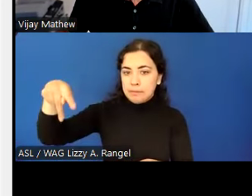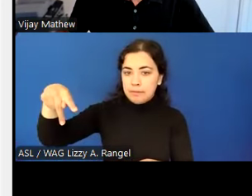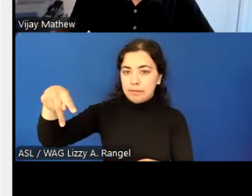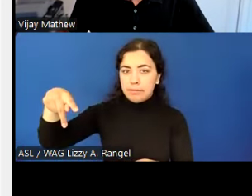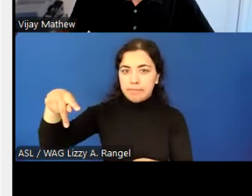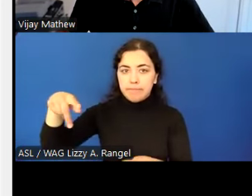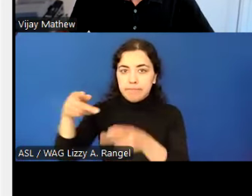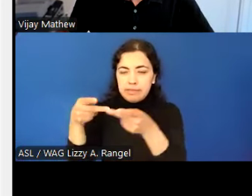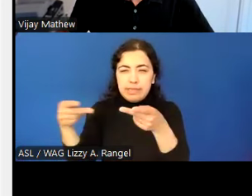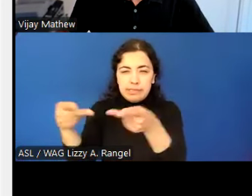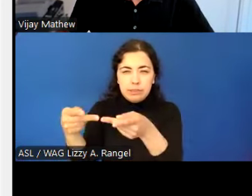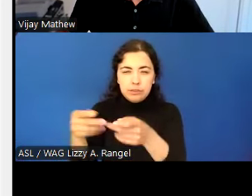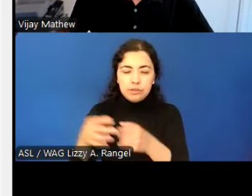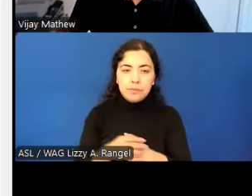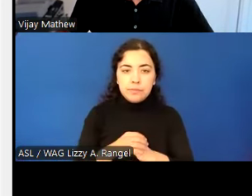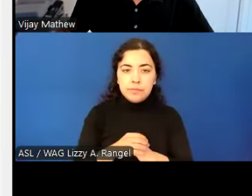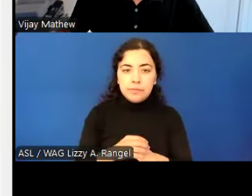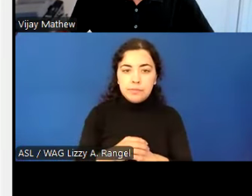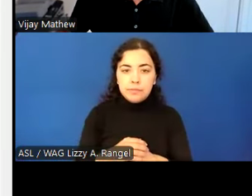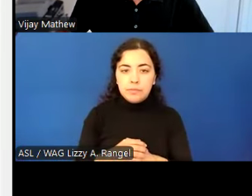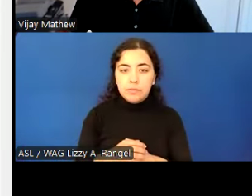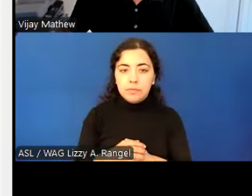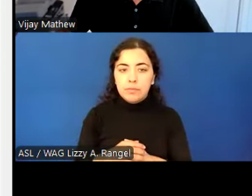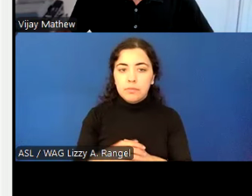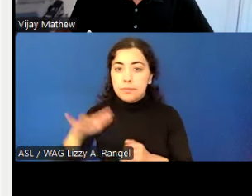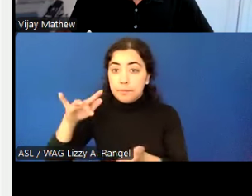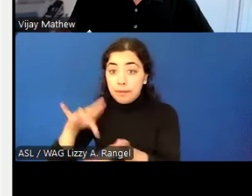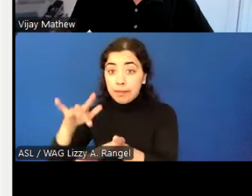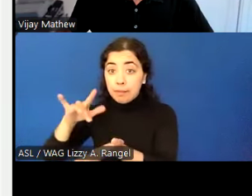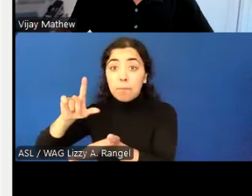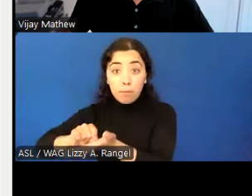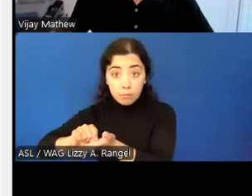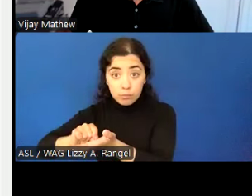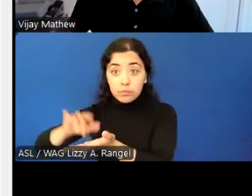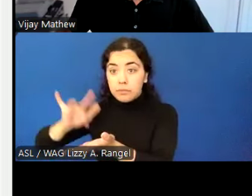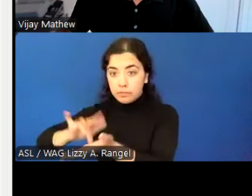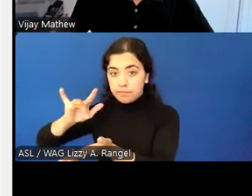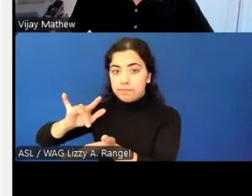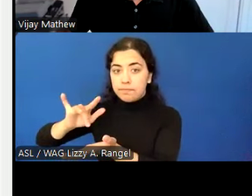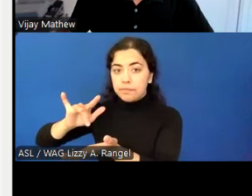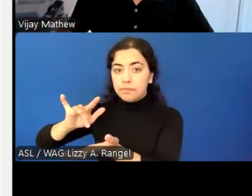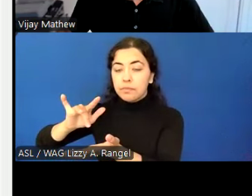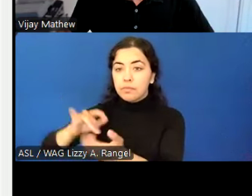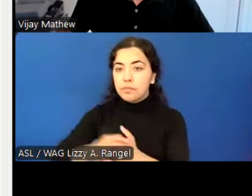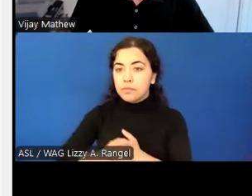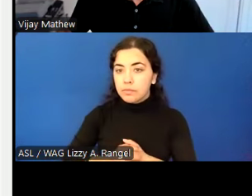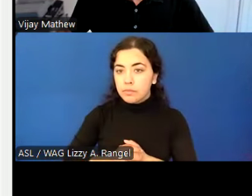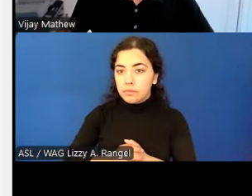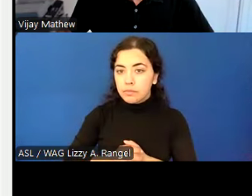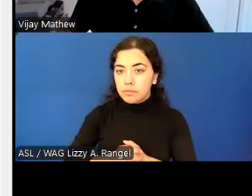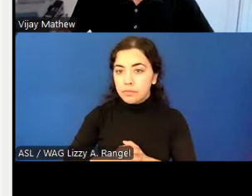So I'm going to click publish here. And I'm going to make what's called a permanent or